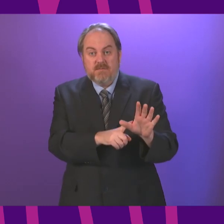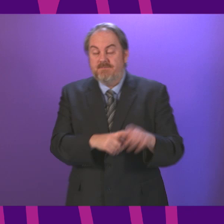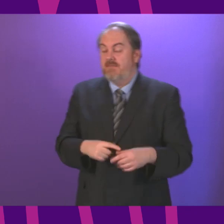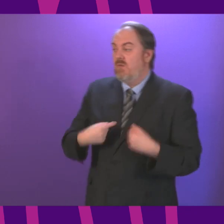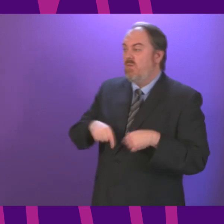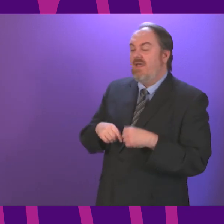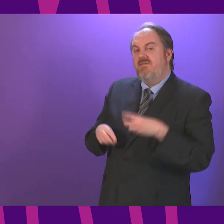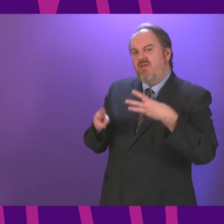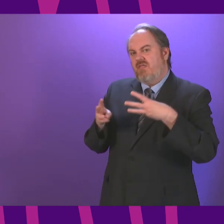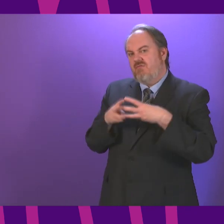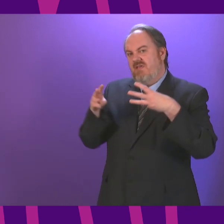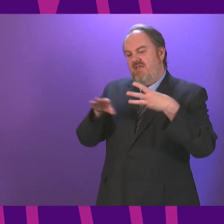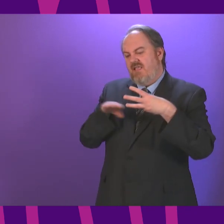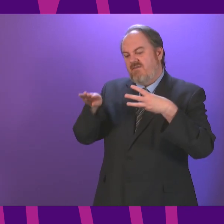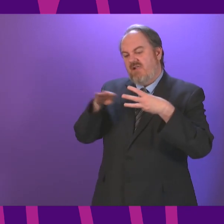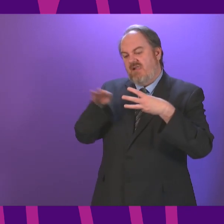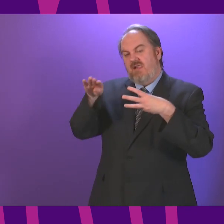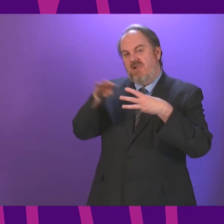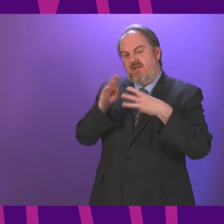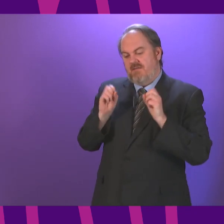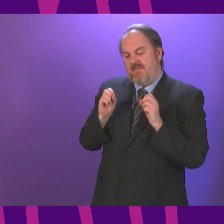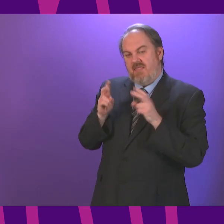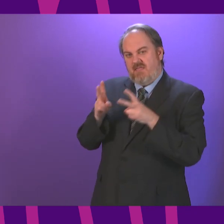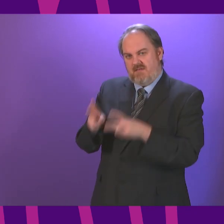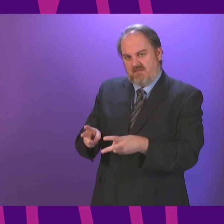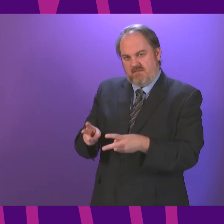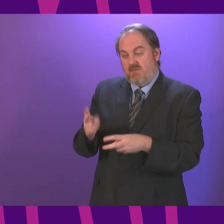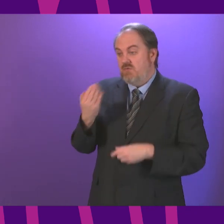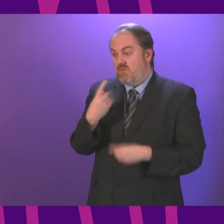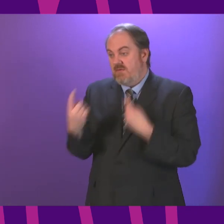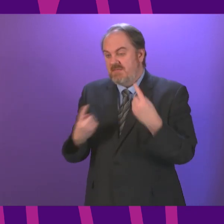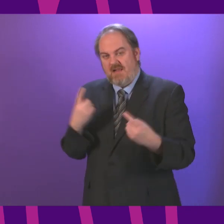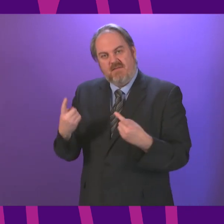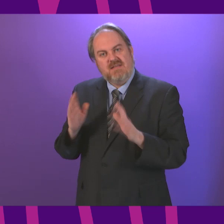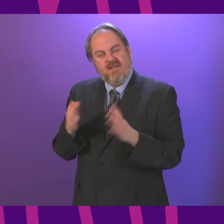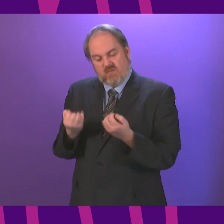evaluating and improving education: schools have a responsibility to evaluate their own performance;